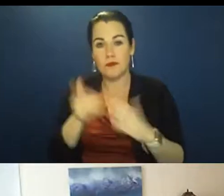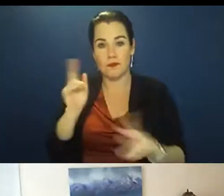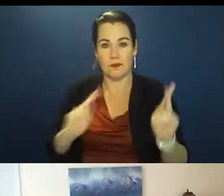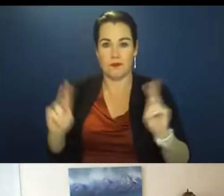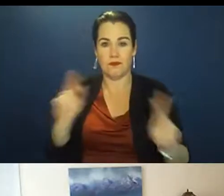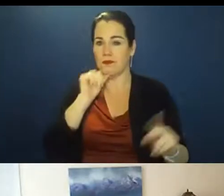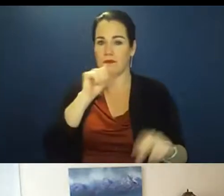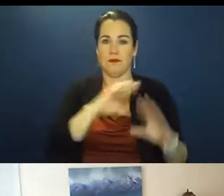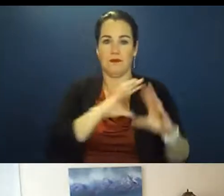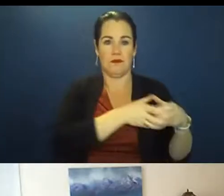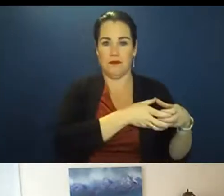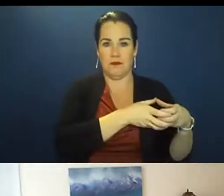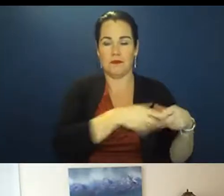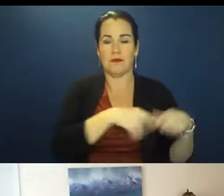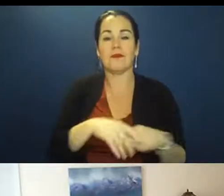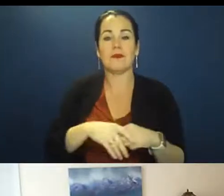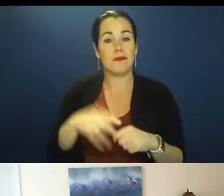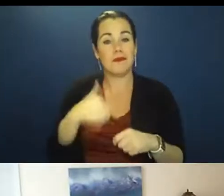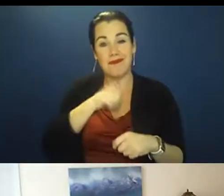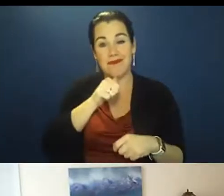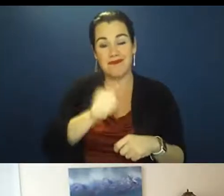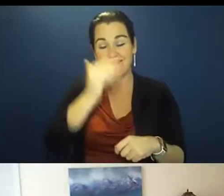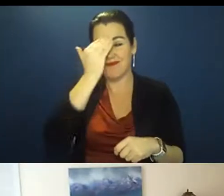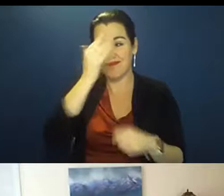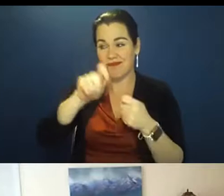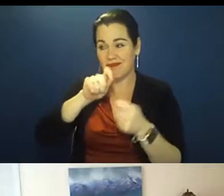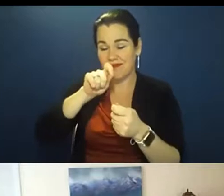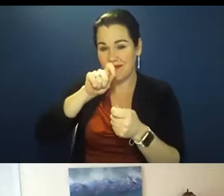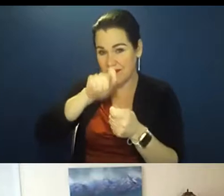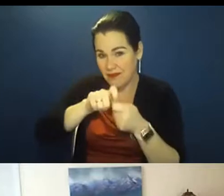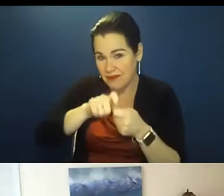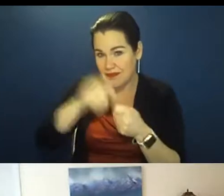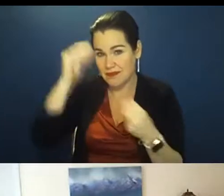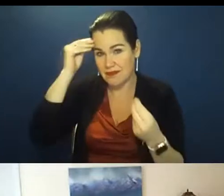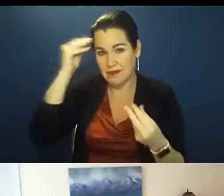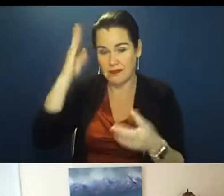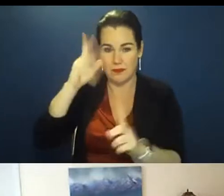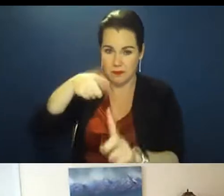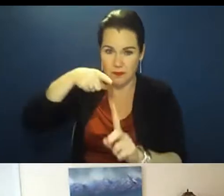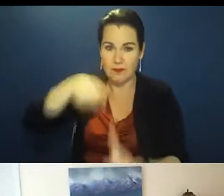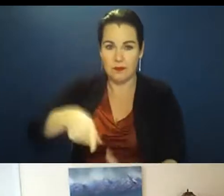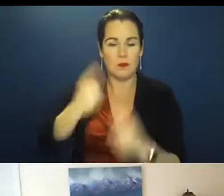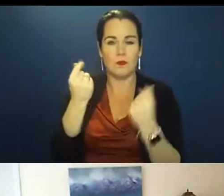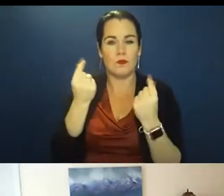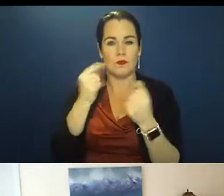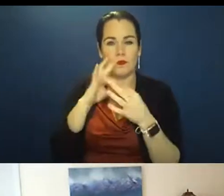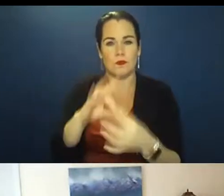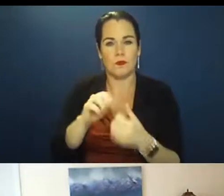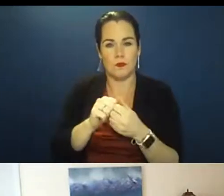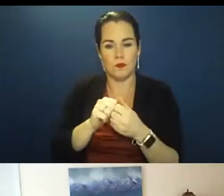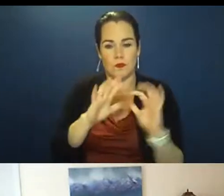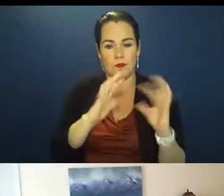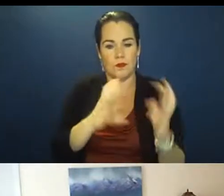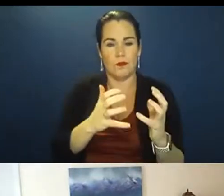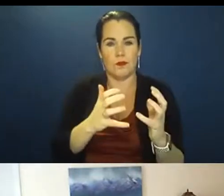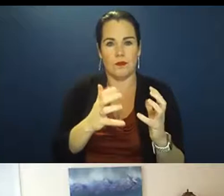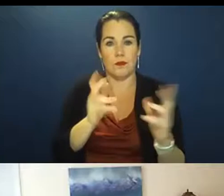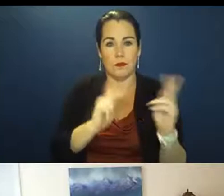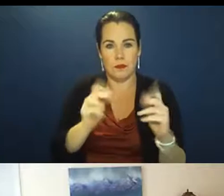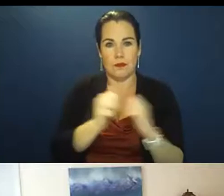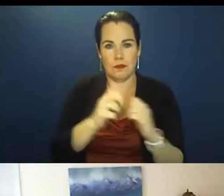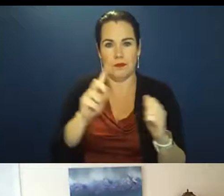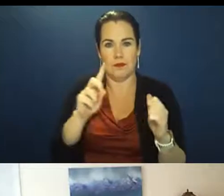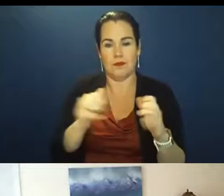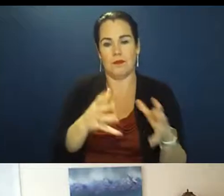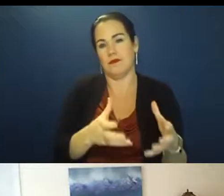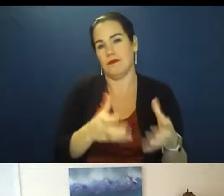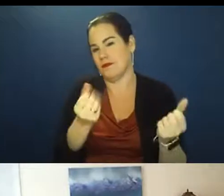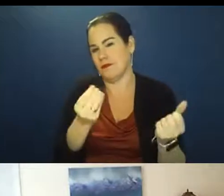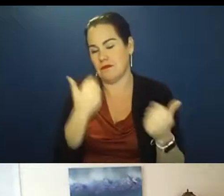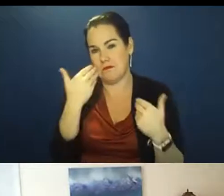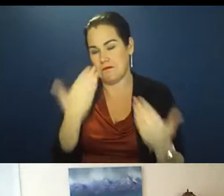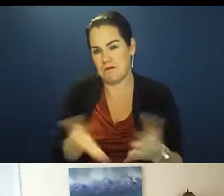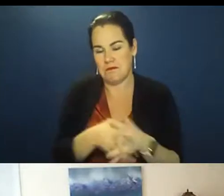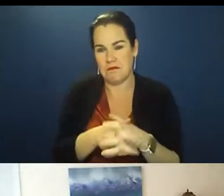Absolutely.